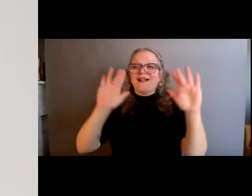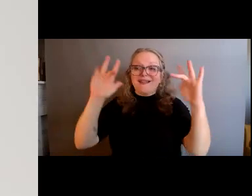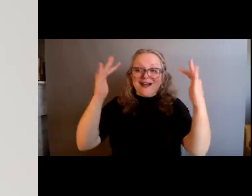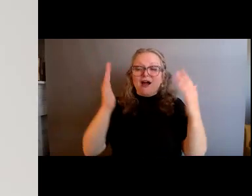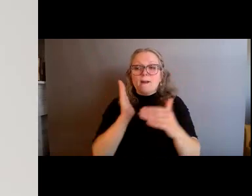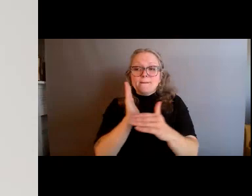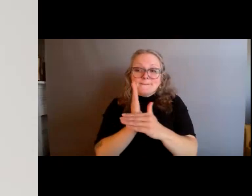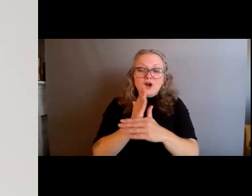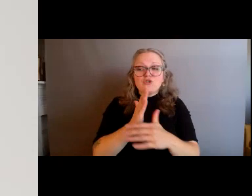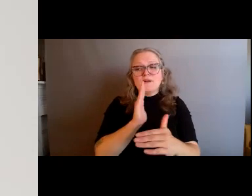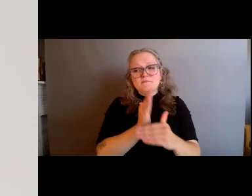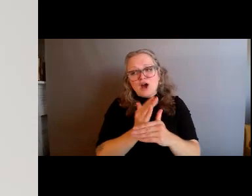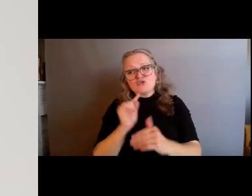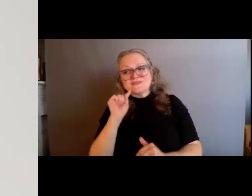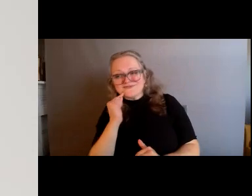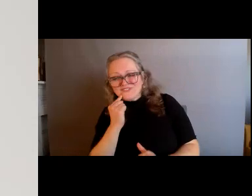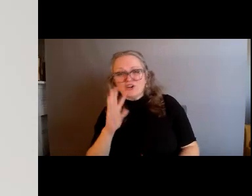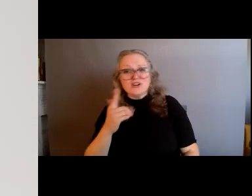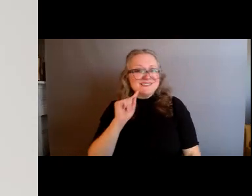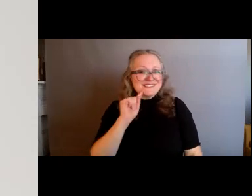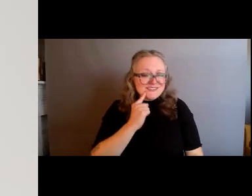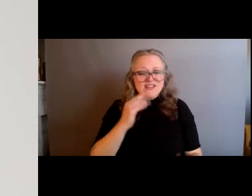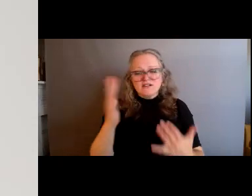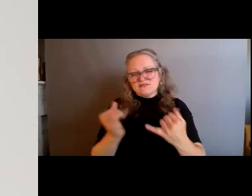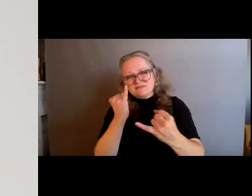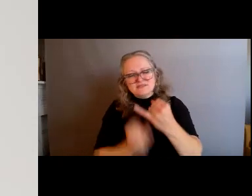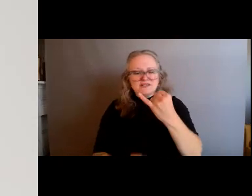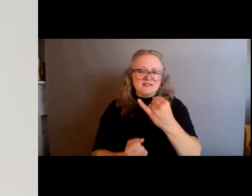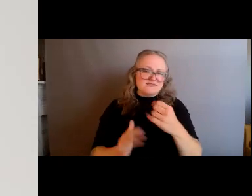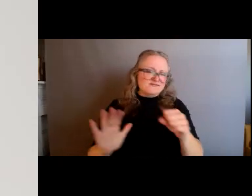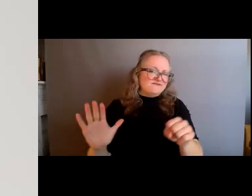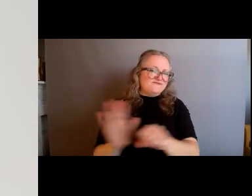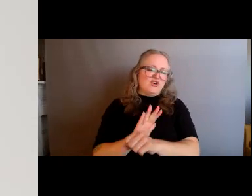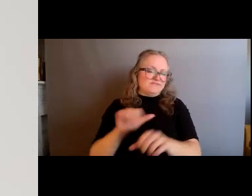moderately severe, severe and profound. Without knowing anything, you can just